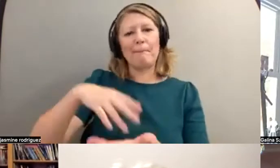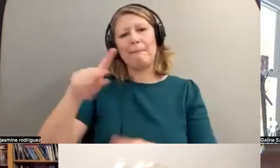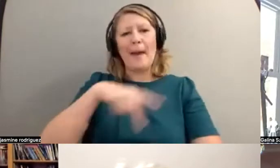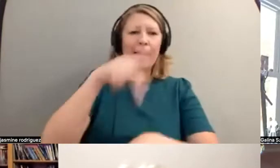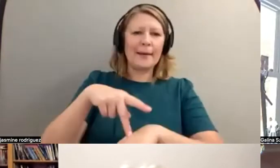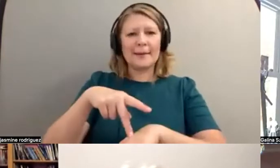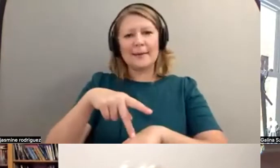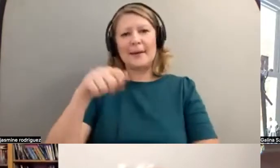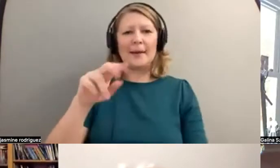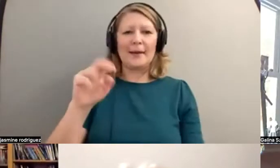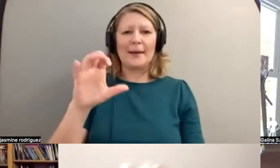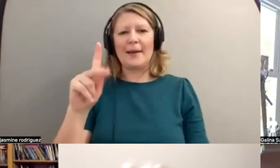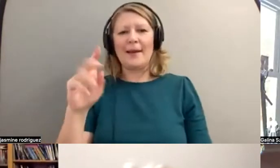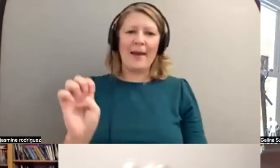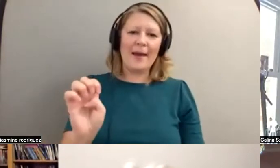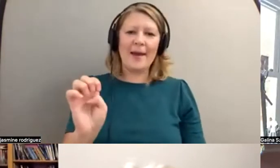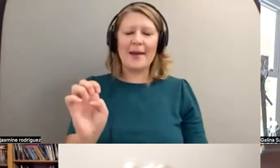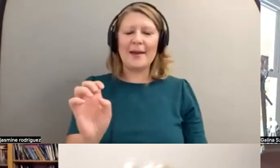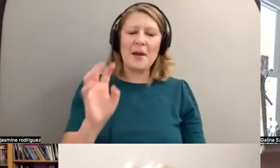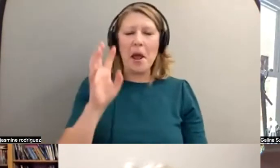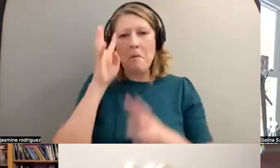Wow! Sometimes it's good pancakes,